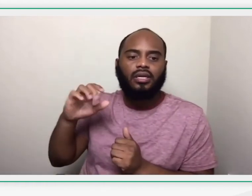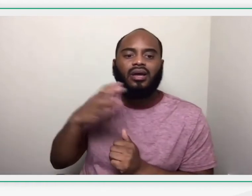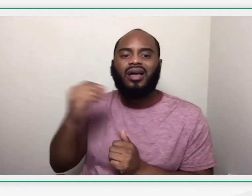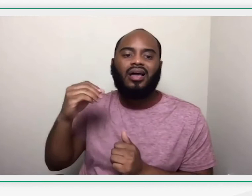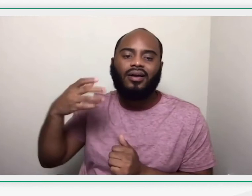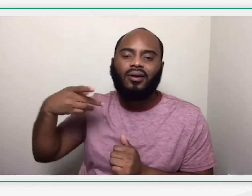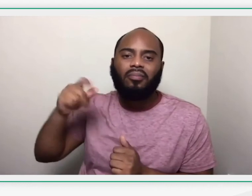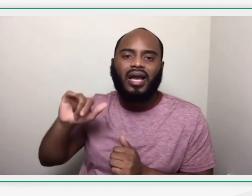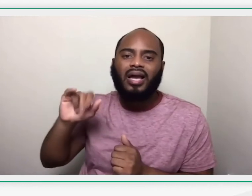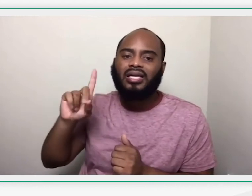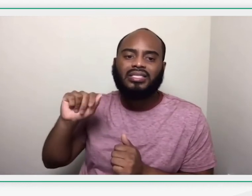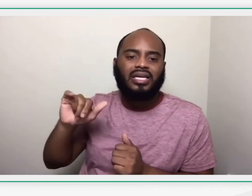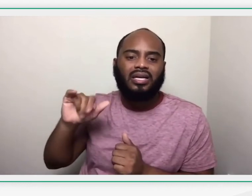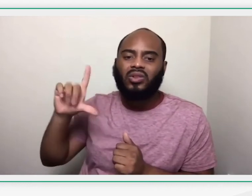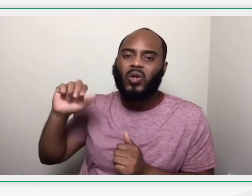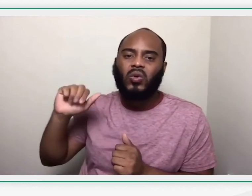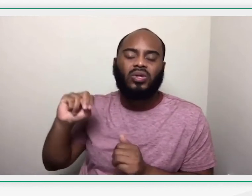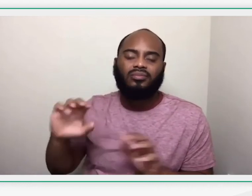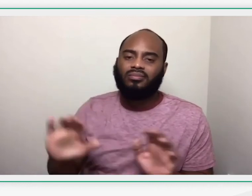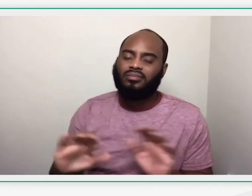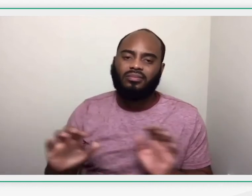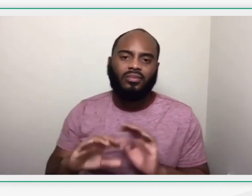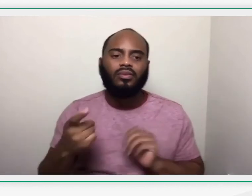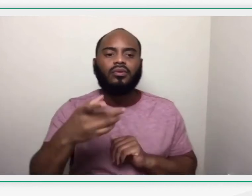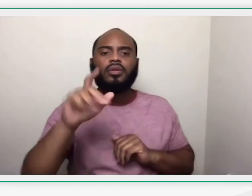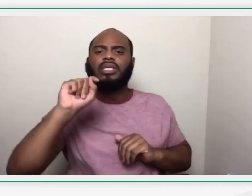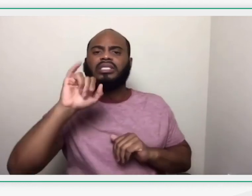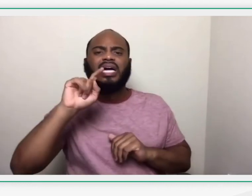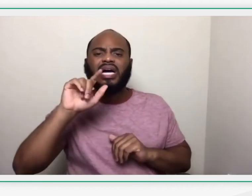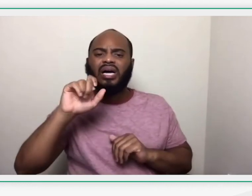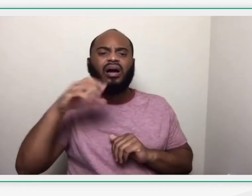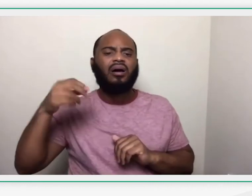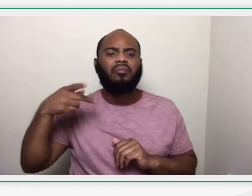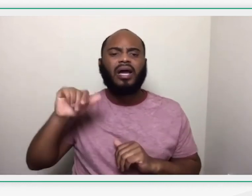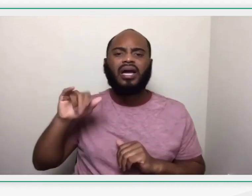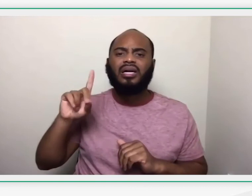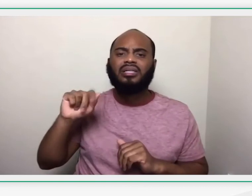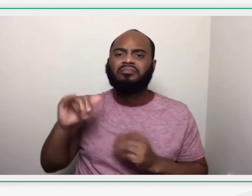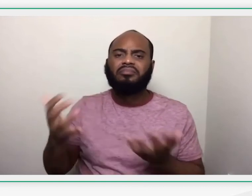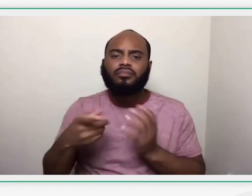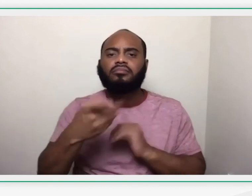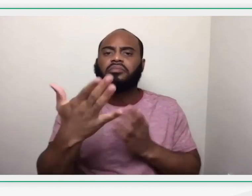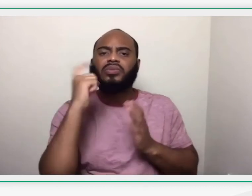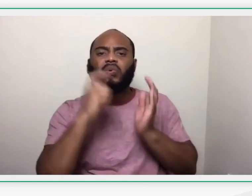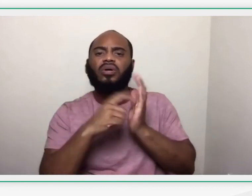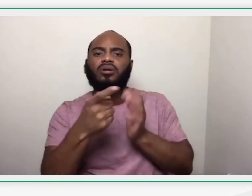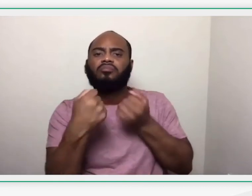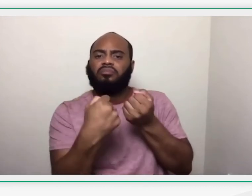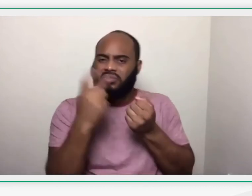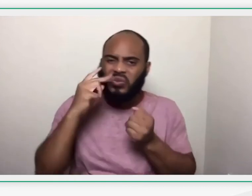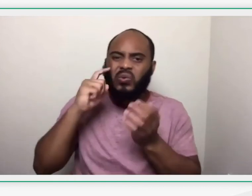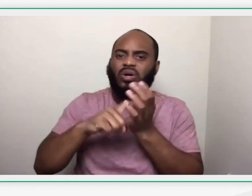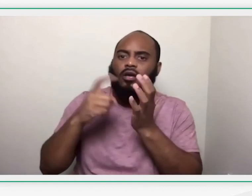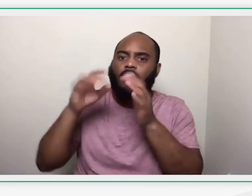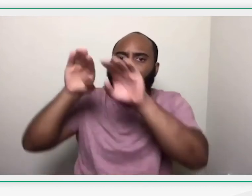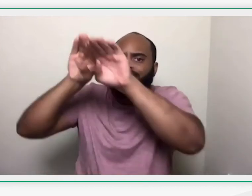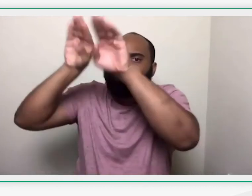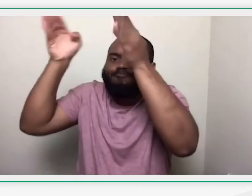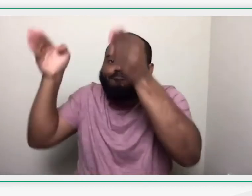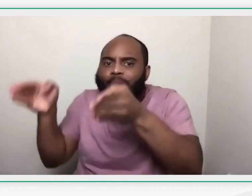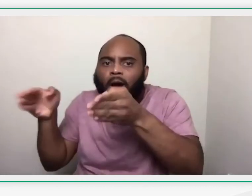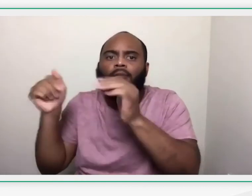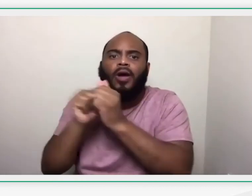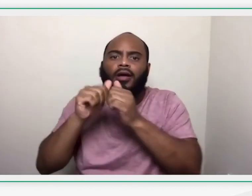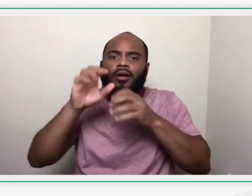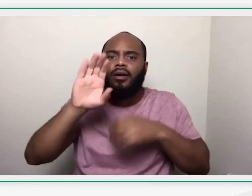Now I do want to clarify: This is not a payday or title loan. And those are not recommended. For you to understand what those are: maybe you've been out in your community, and you've seen